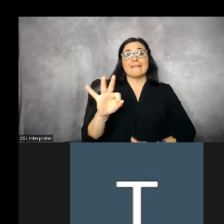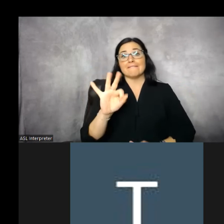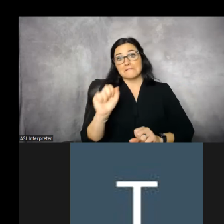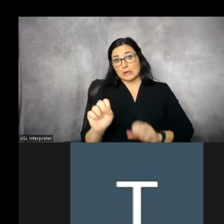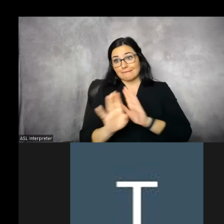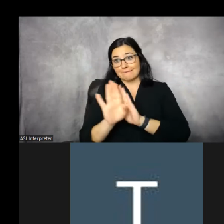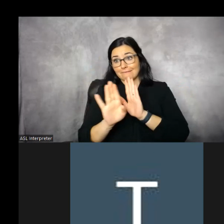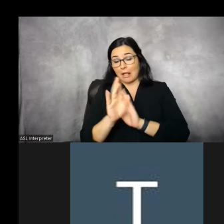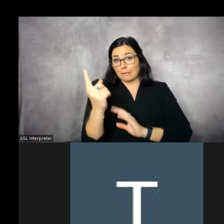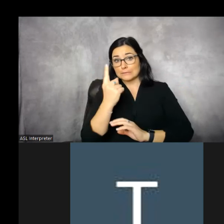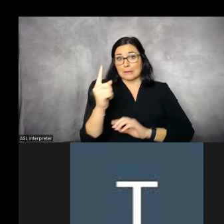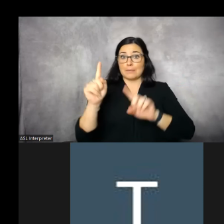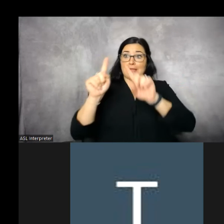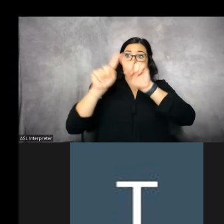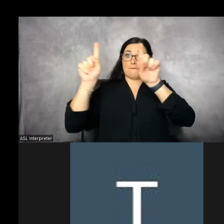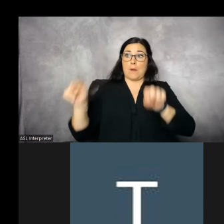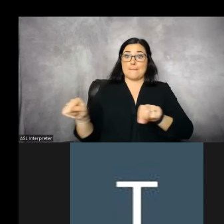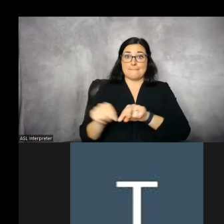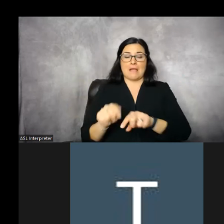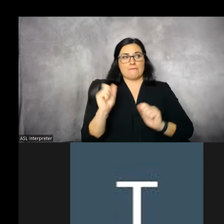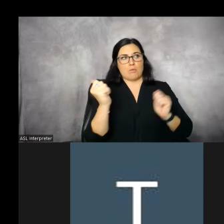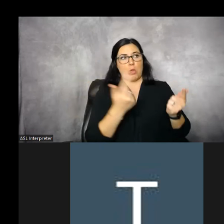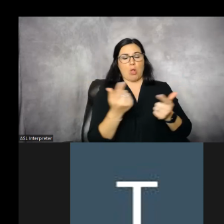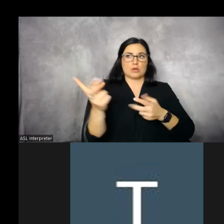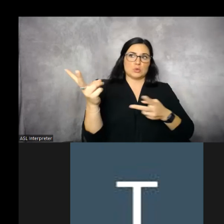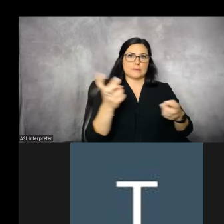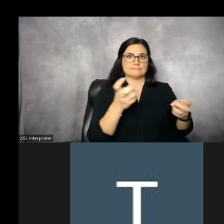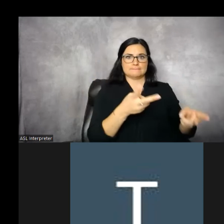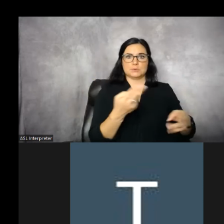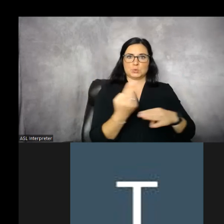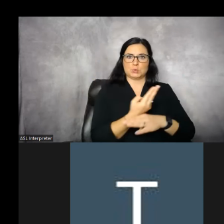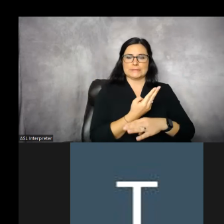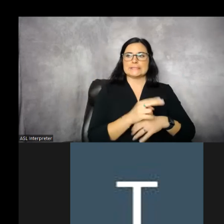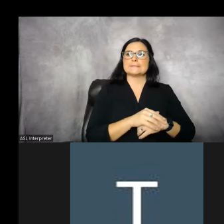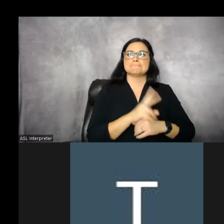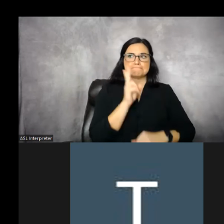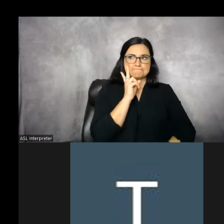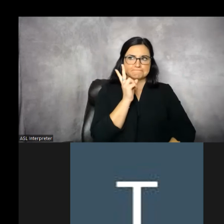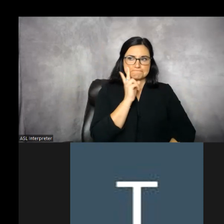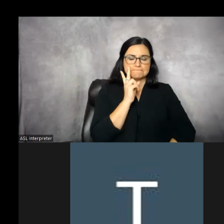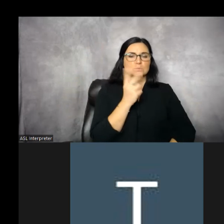of leverage things so that everyone doesn't have to recreate the wheel.